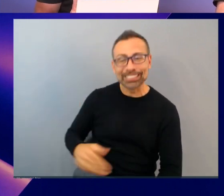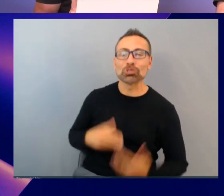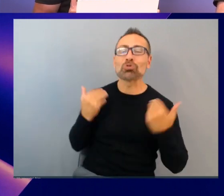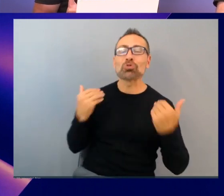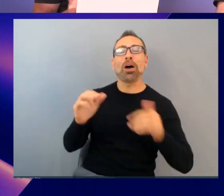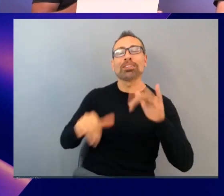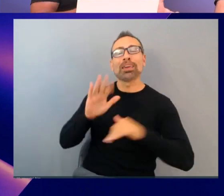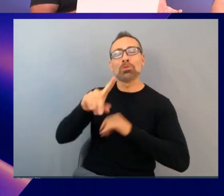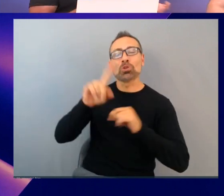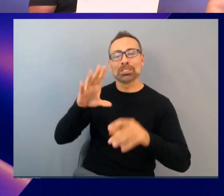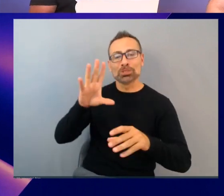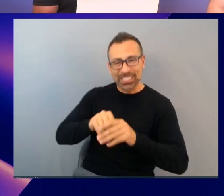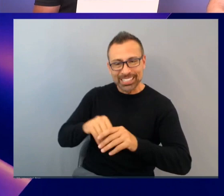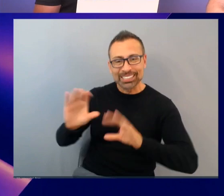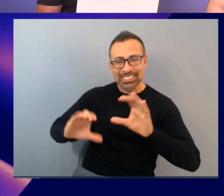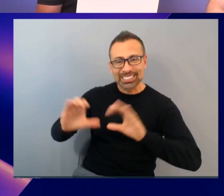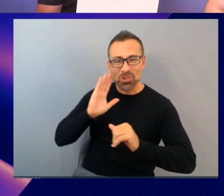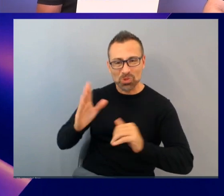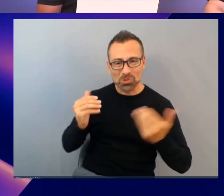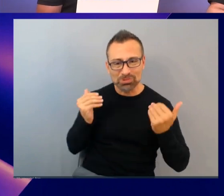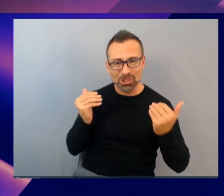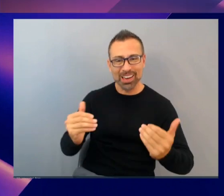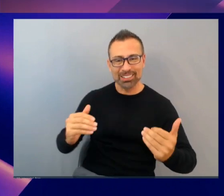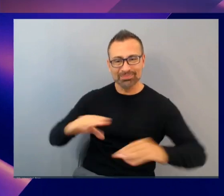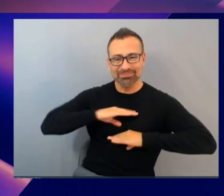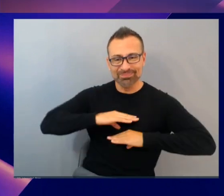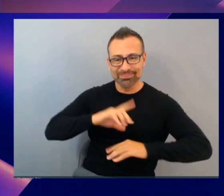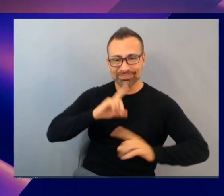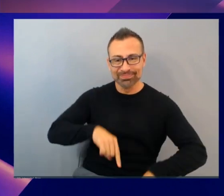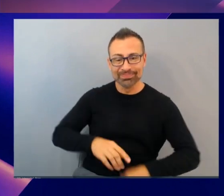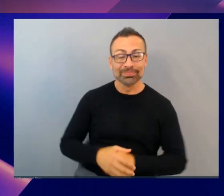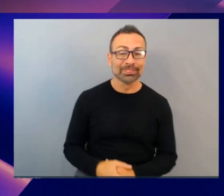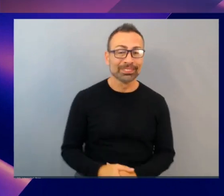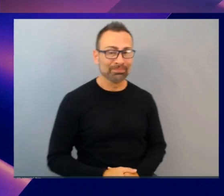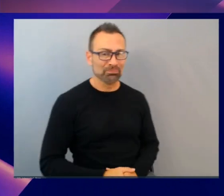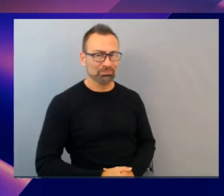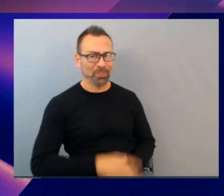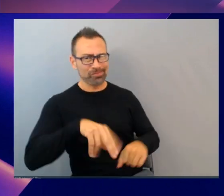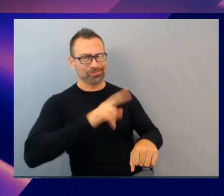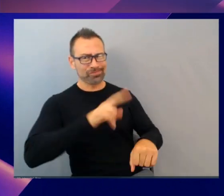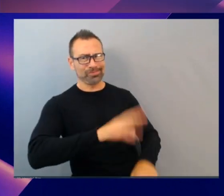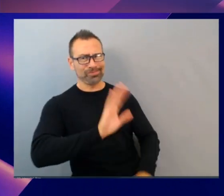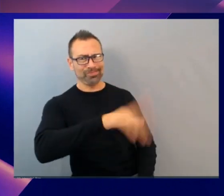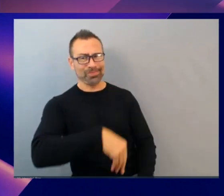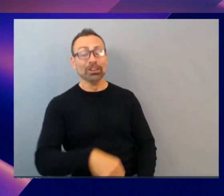Sorry, Raf. Of course. All right. So, I'm not going to play the node.